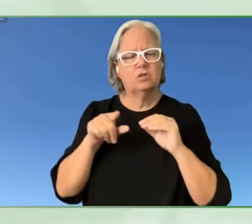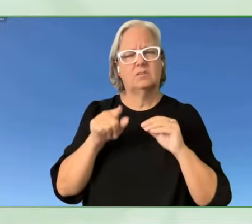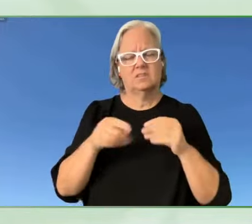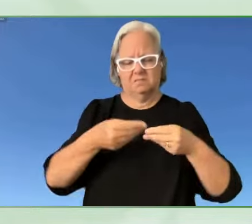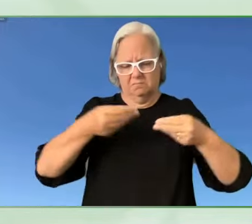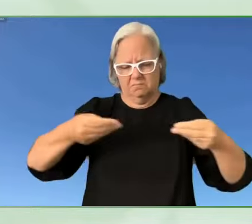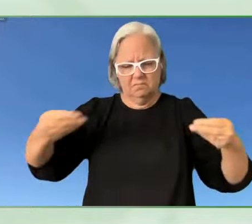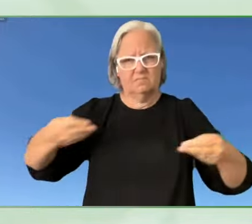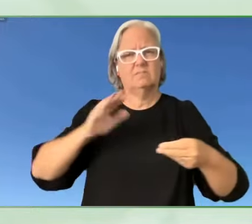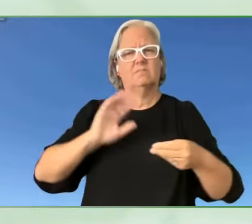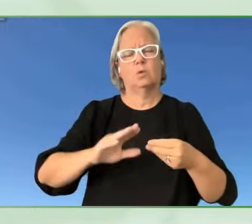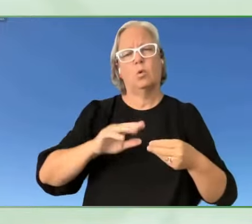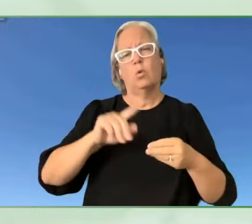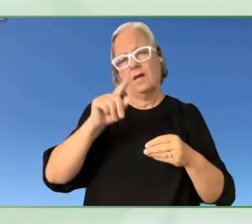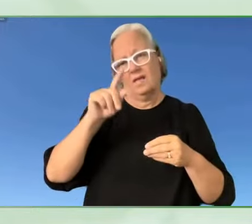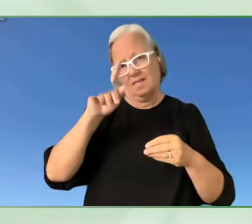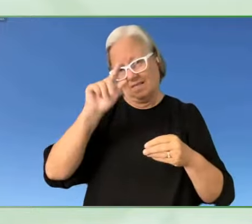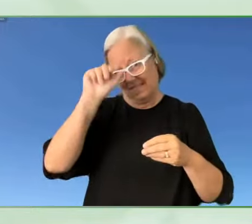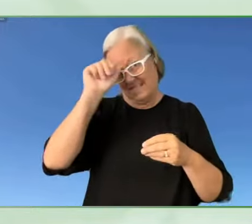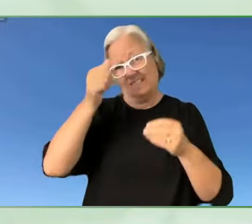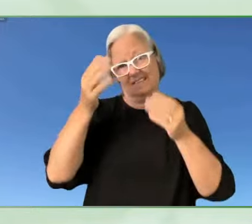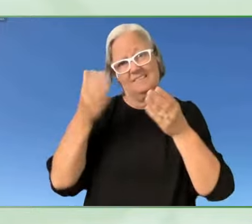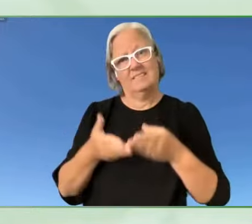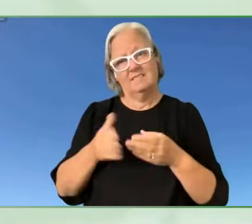strength and needs.